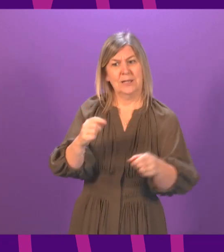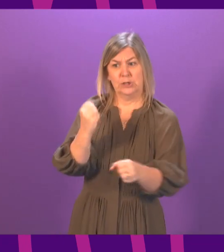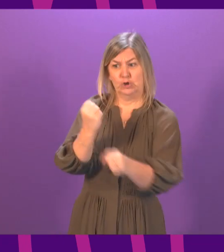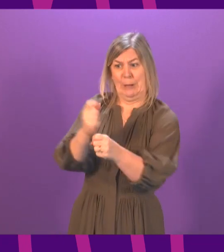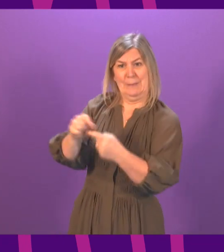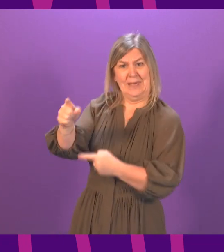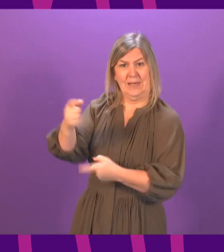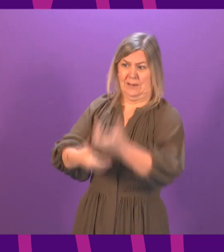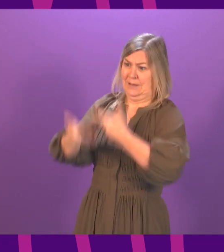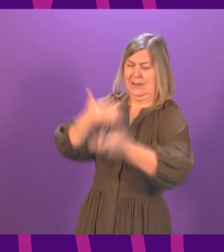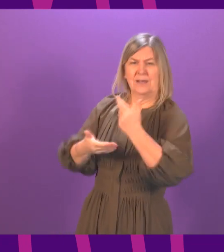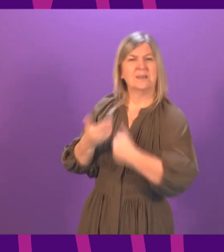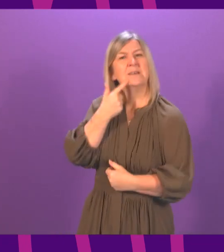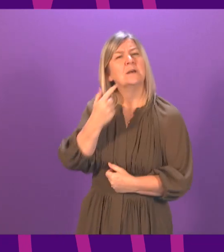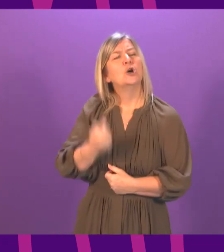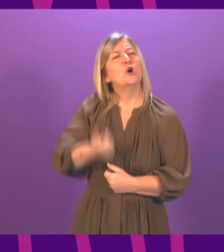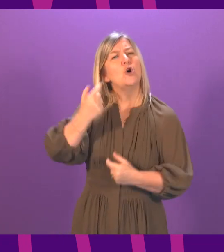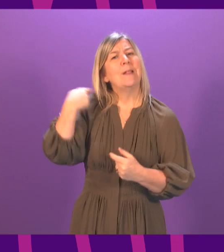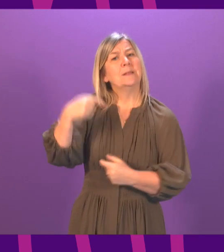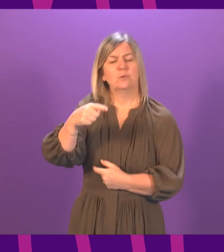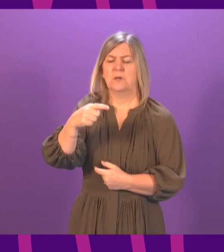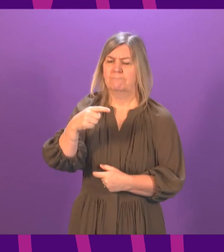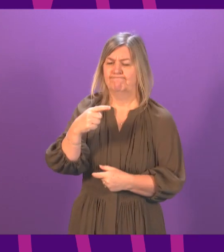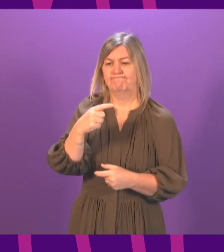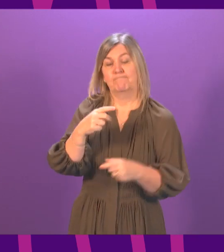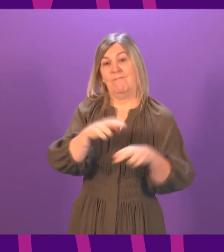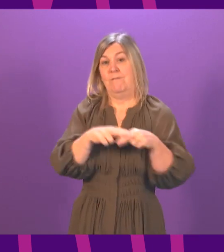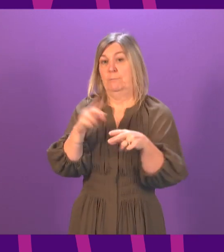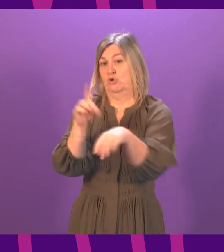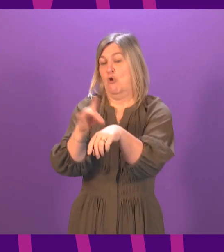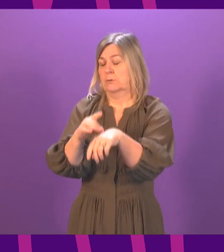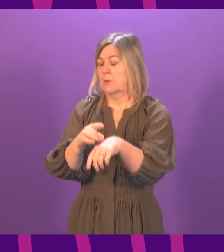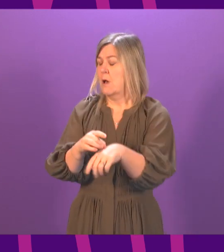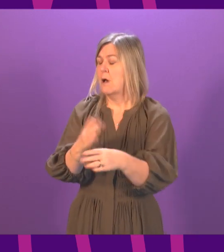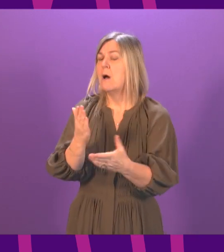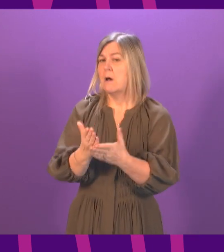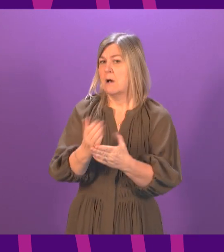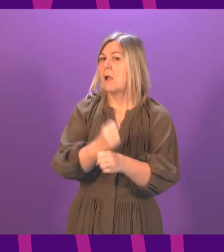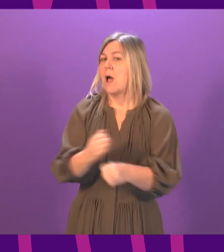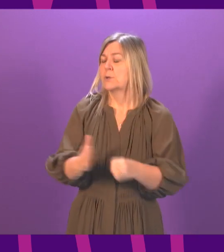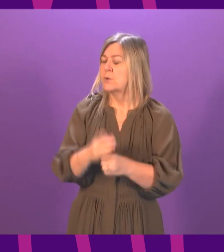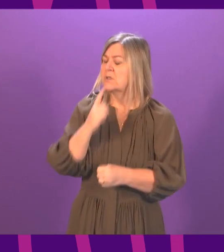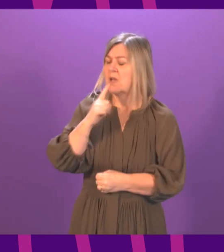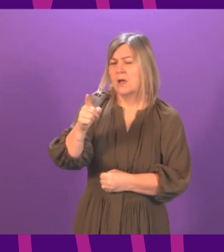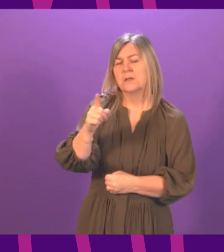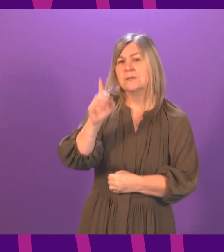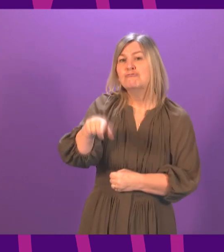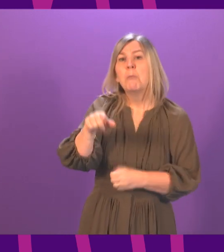Earlier this week, a family doctor in Glasgow bluntly said: “The bottleneck is not people, it is vaccine supply.”